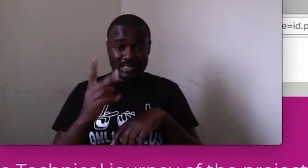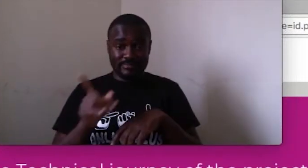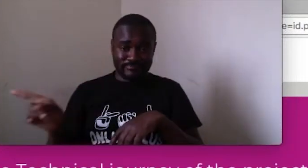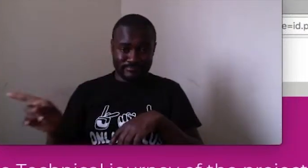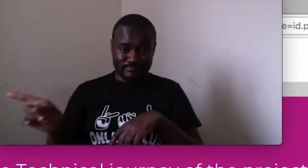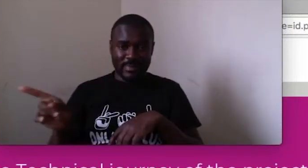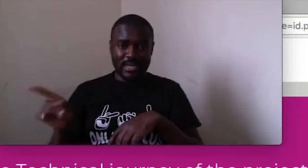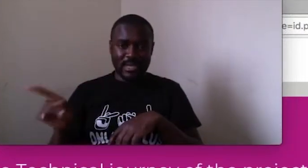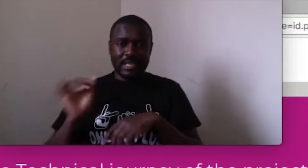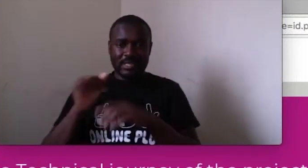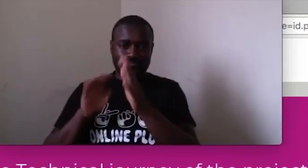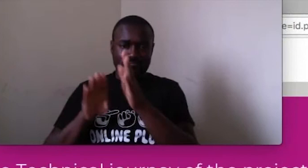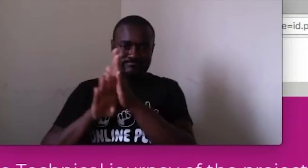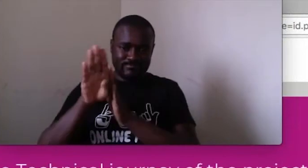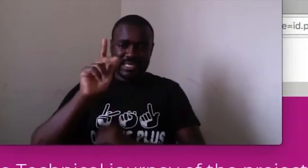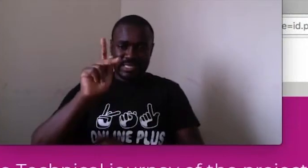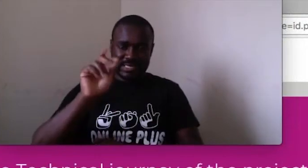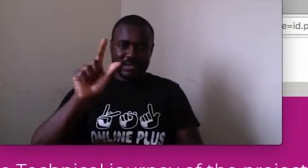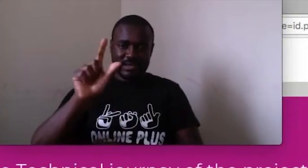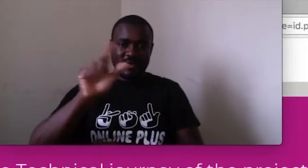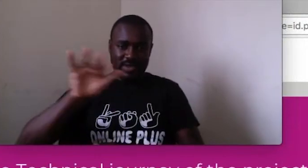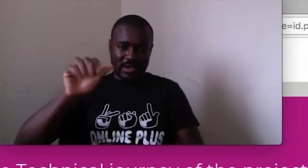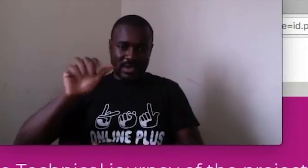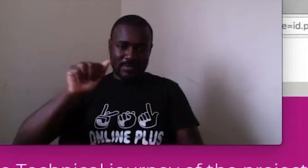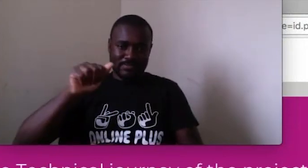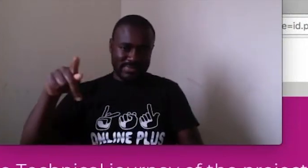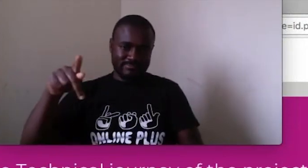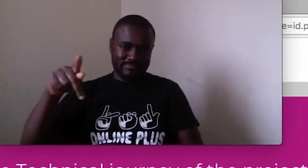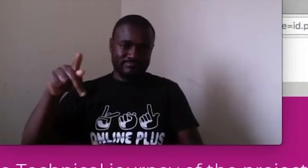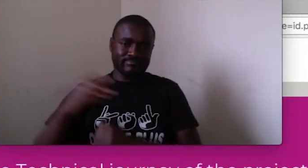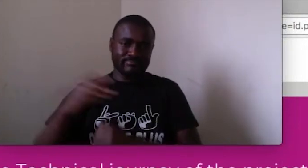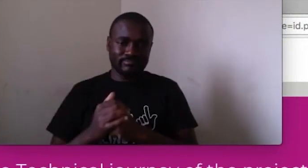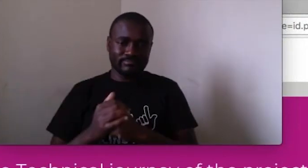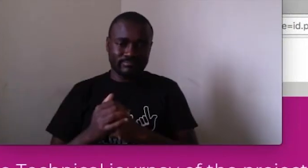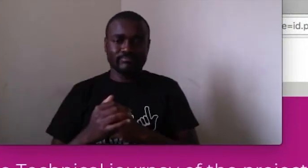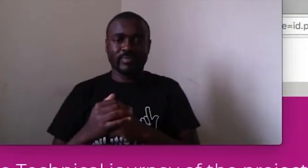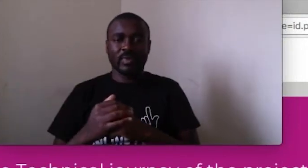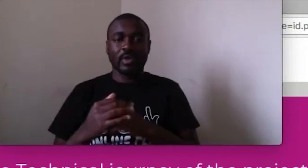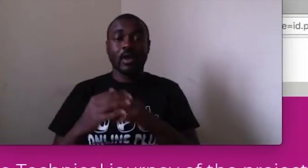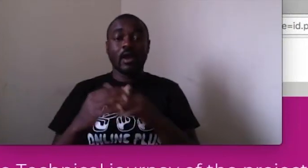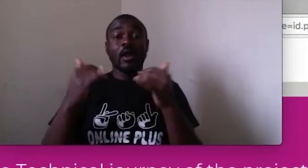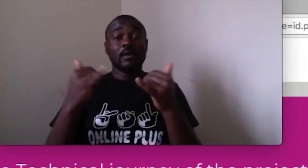The picture on my slide that is what I developed KSL finger spelling